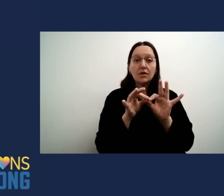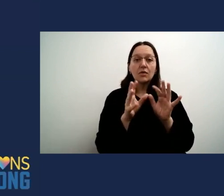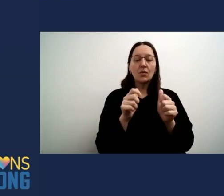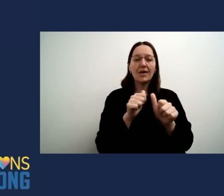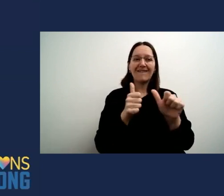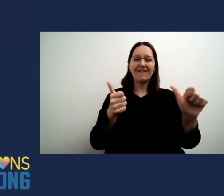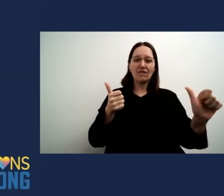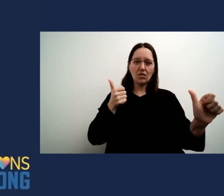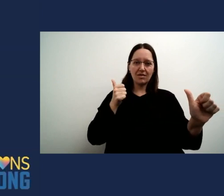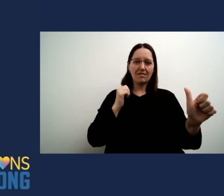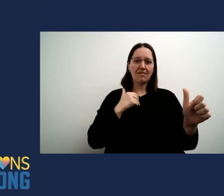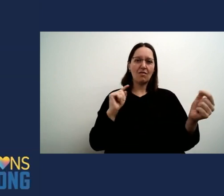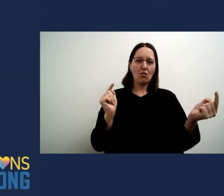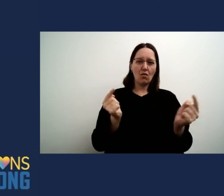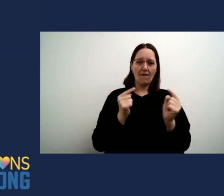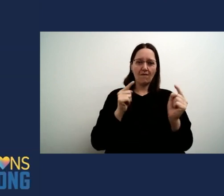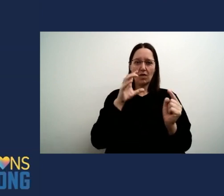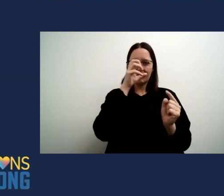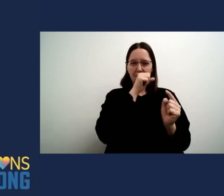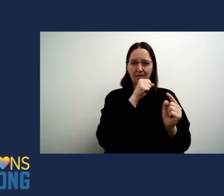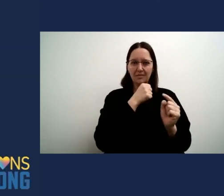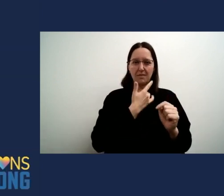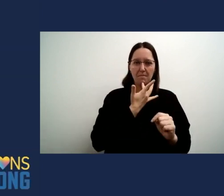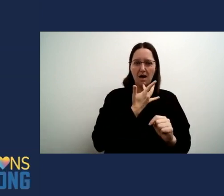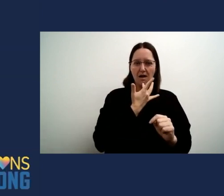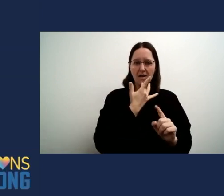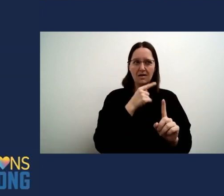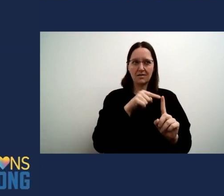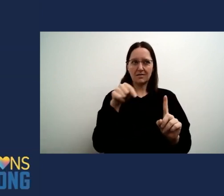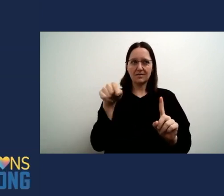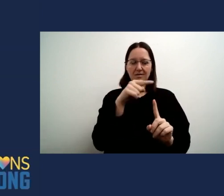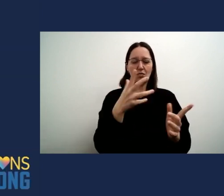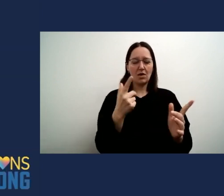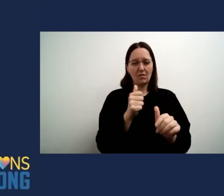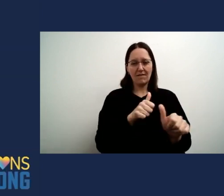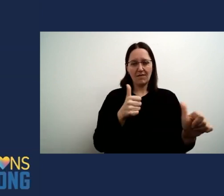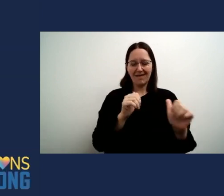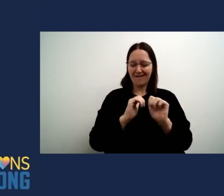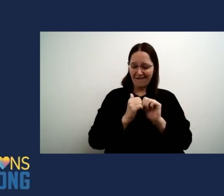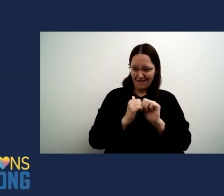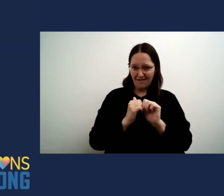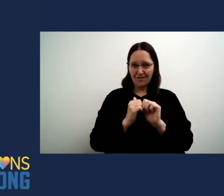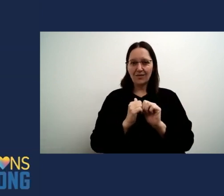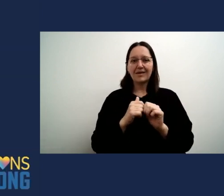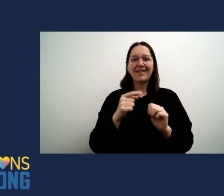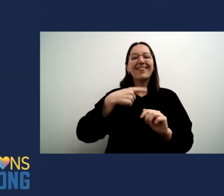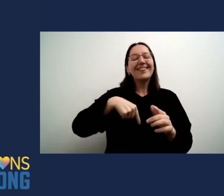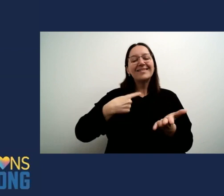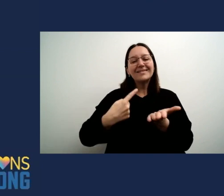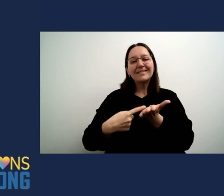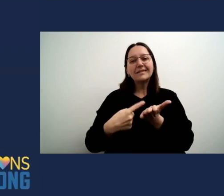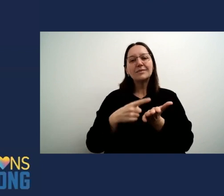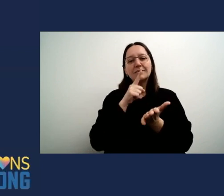UC San Diego, a $2 billion endeavor that raised over $3 billion and has successfully transformed the university